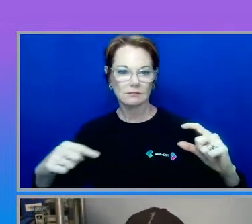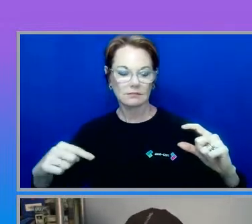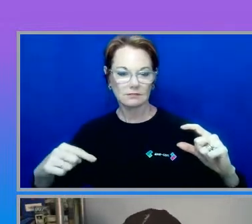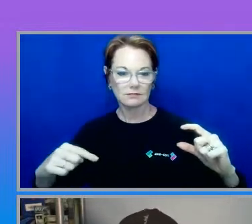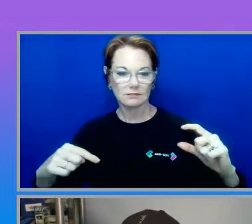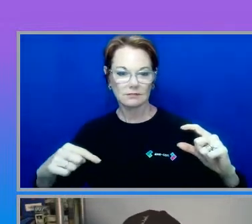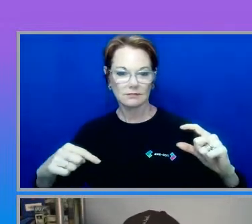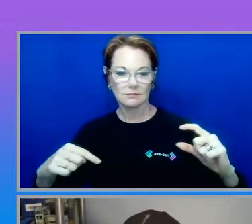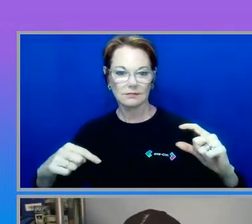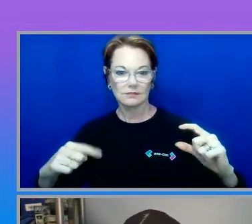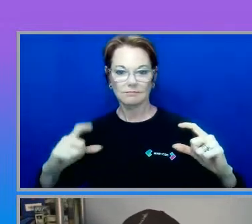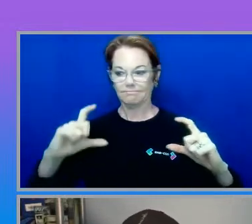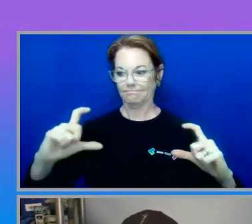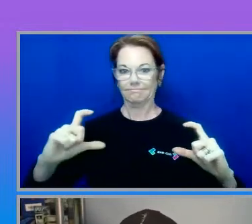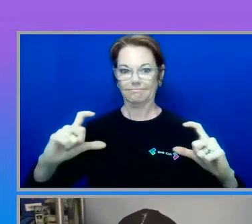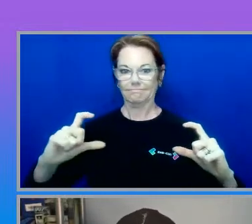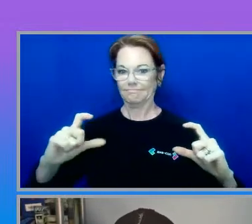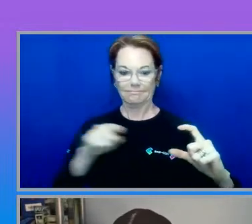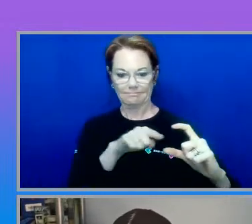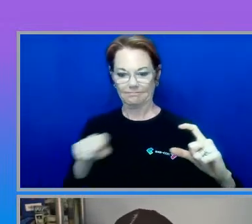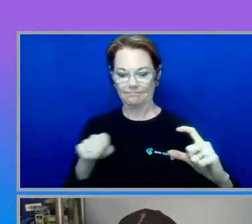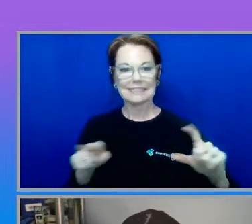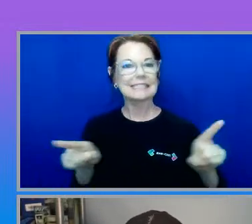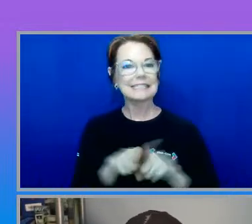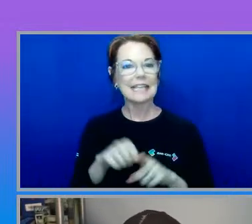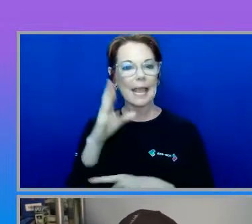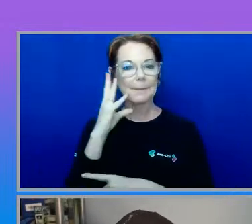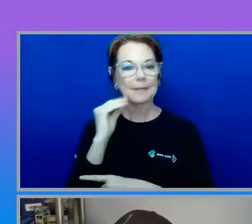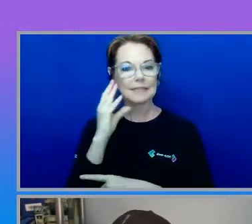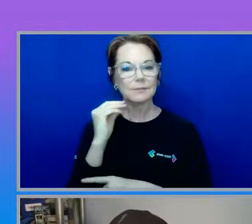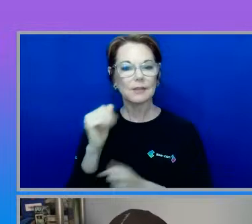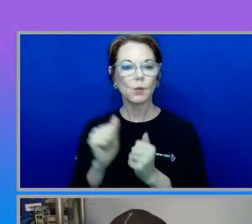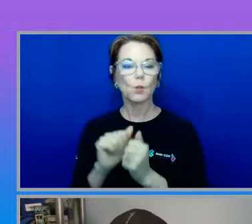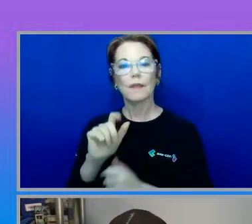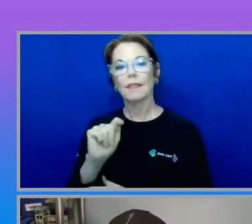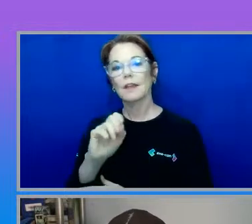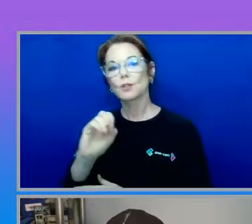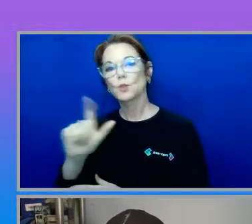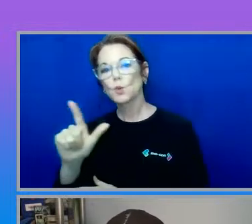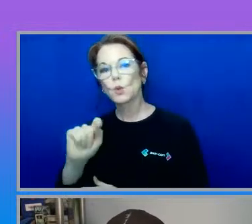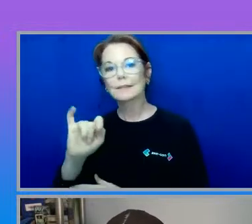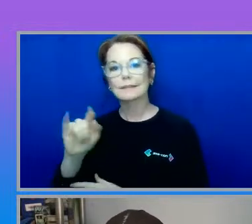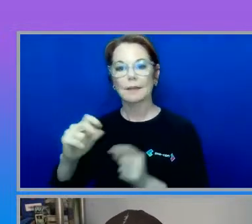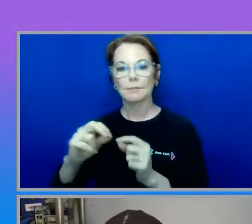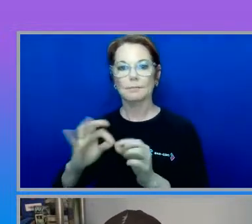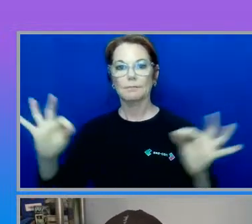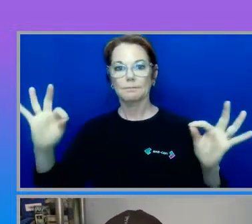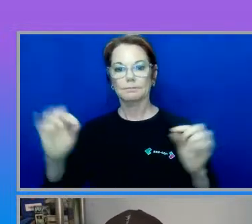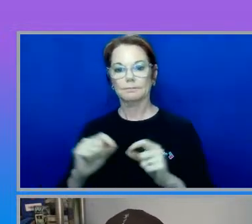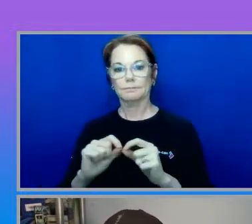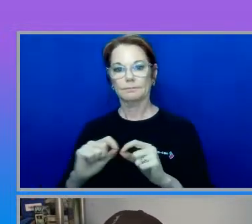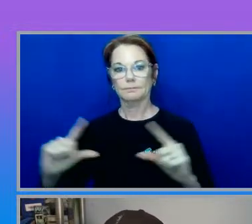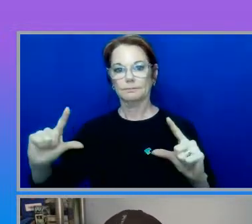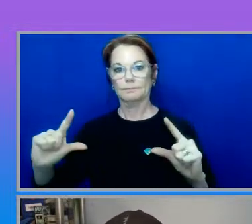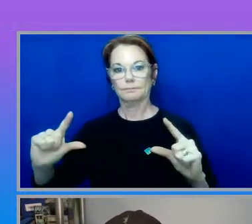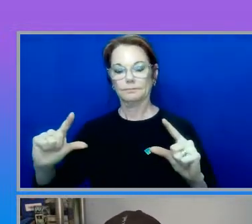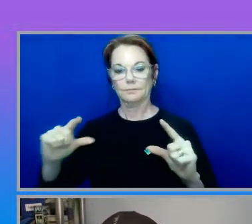the same, except completely the same experience of having this little tooltip and it tells me